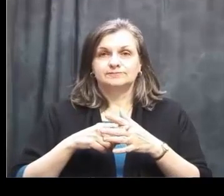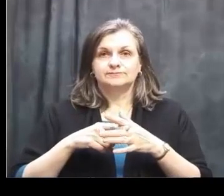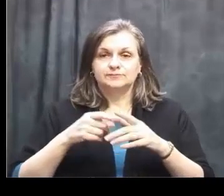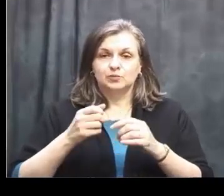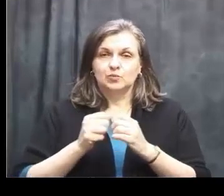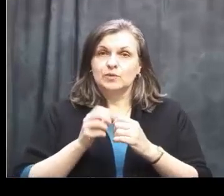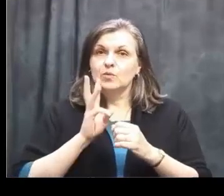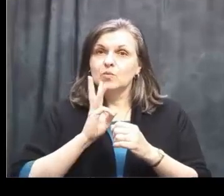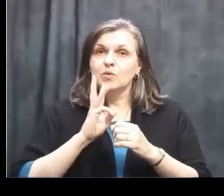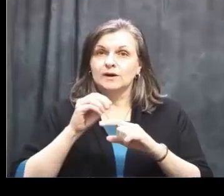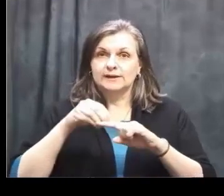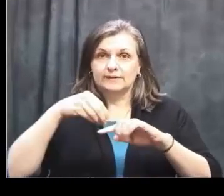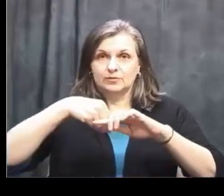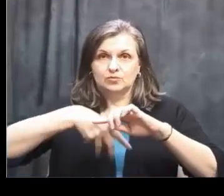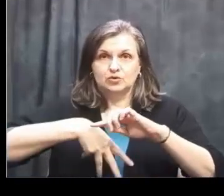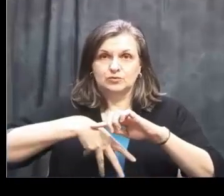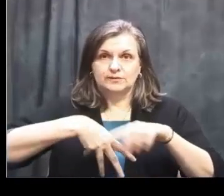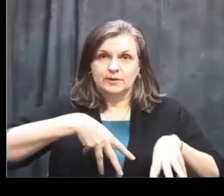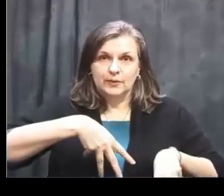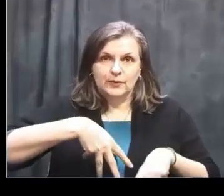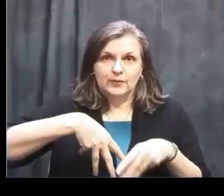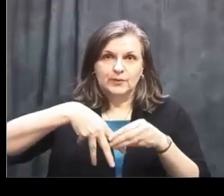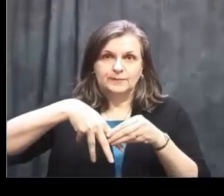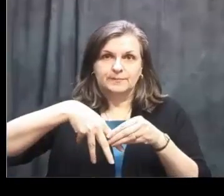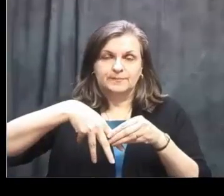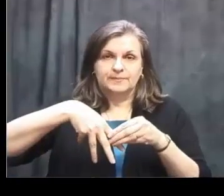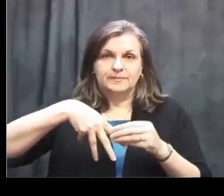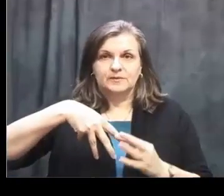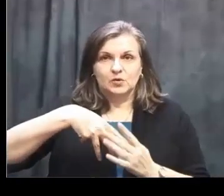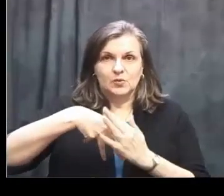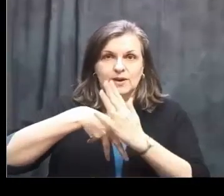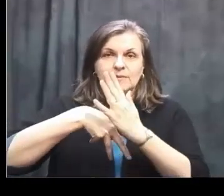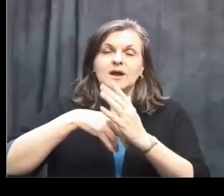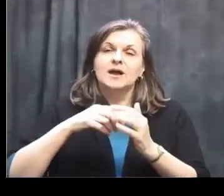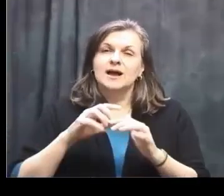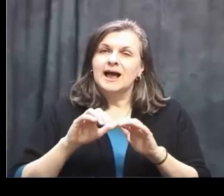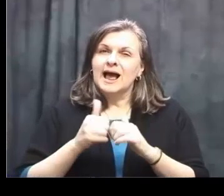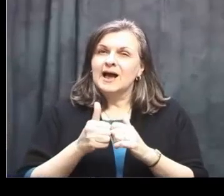taking up water from the roots in the most simplest pathway